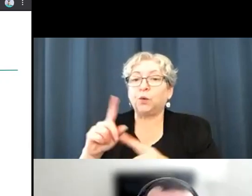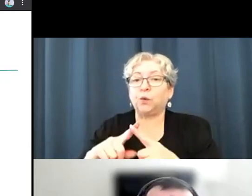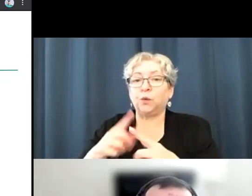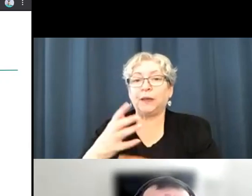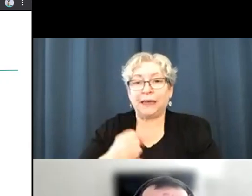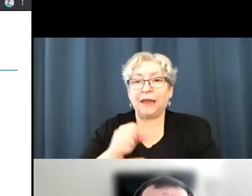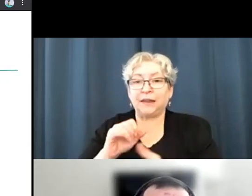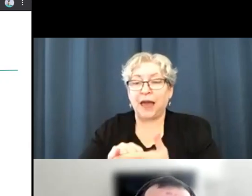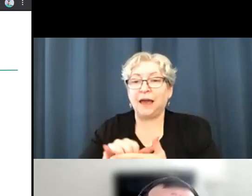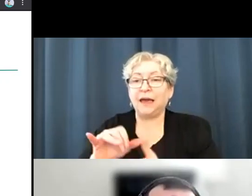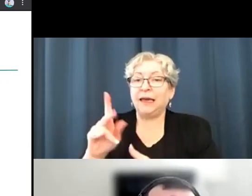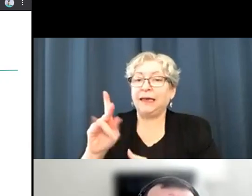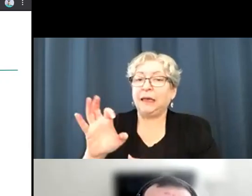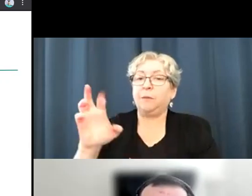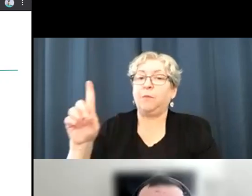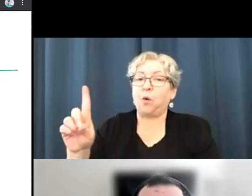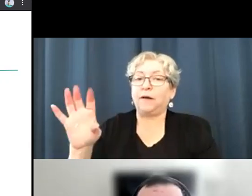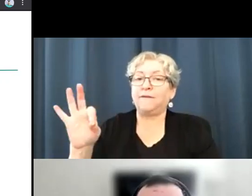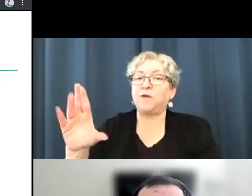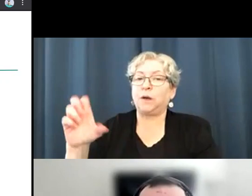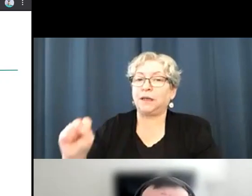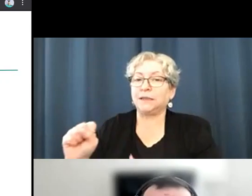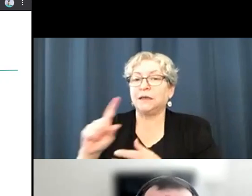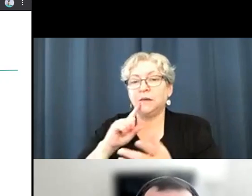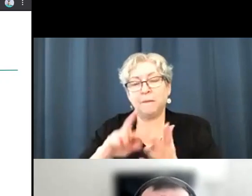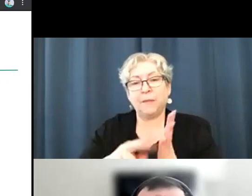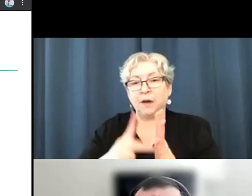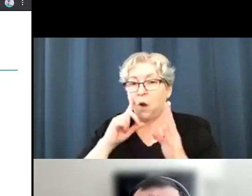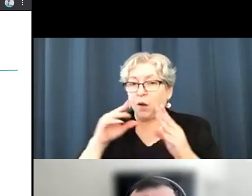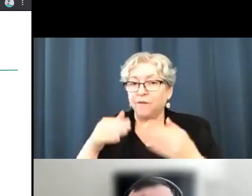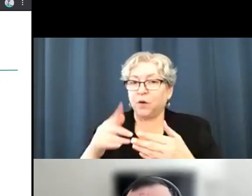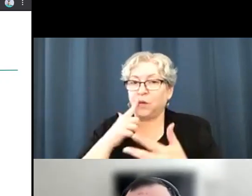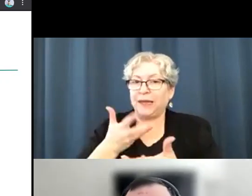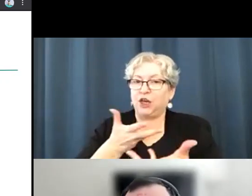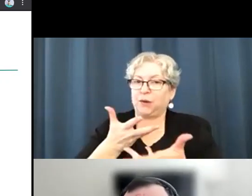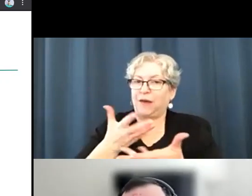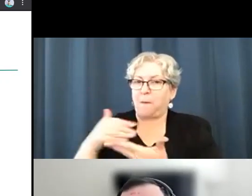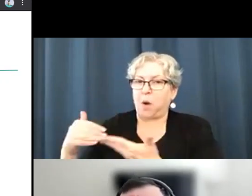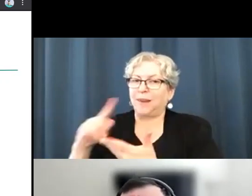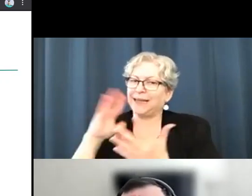So, keyboard focus only focuses on the interactive elements and that's a little bit different